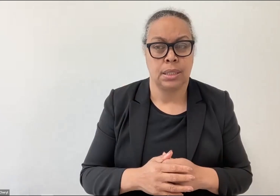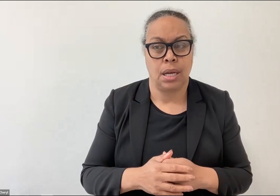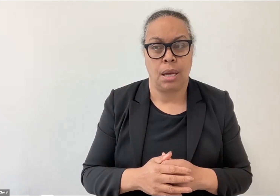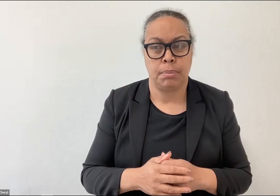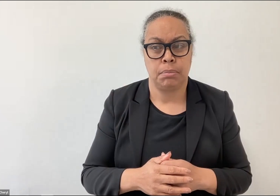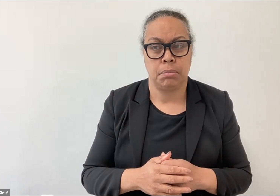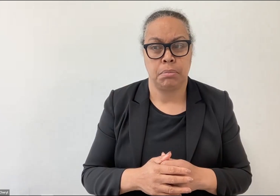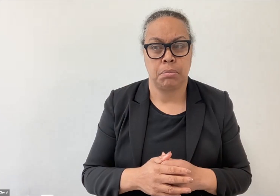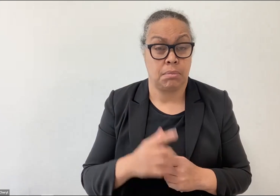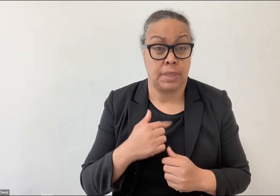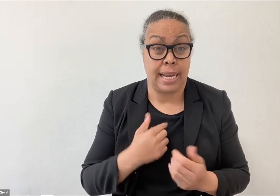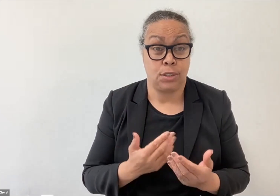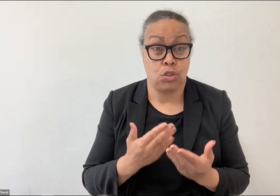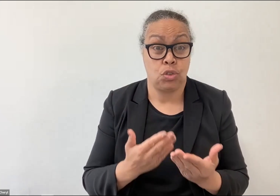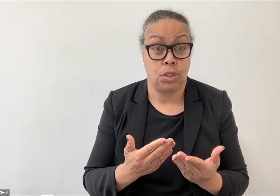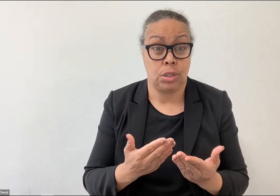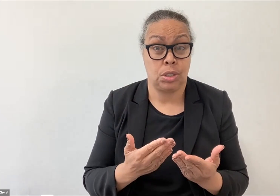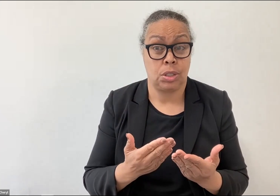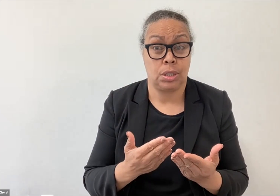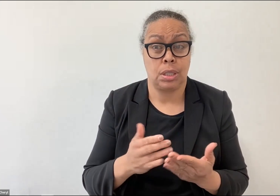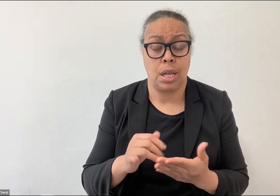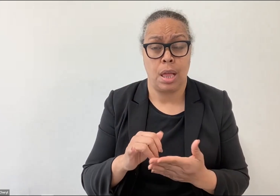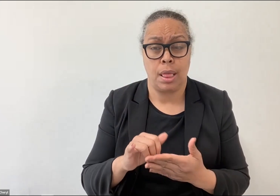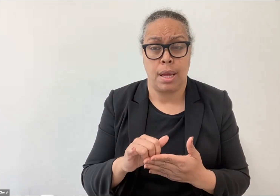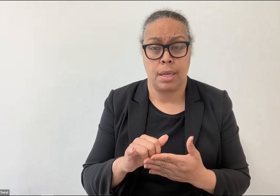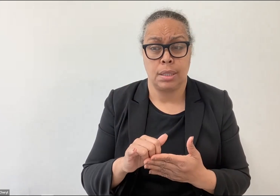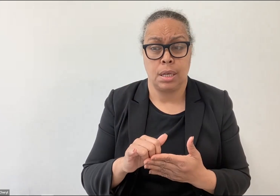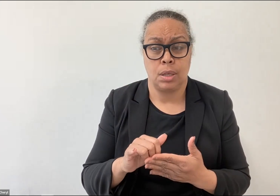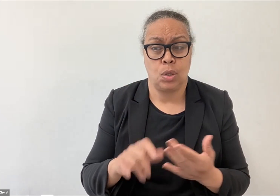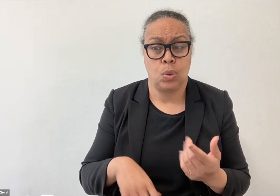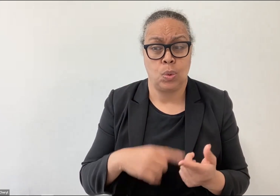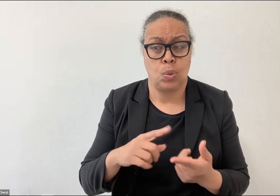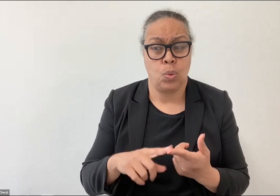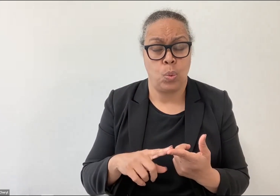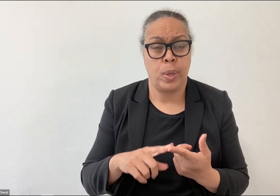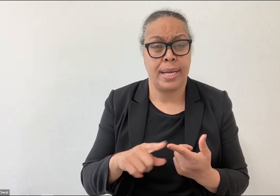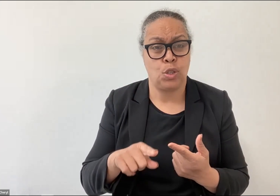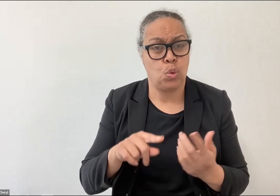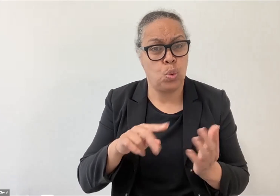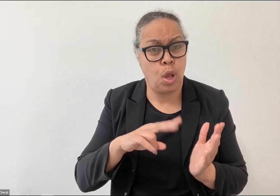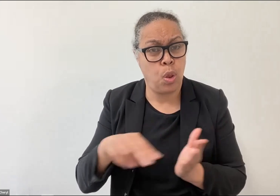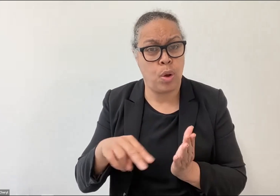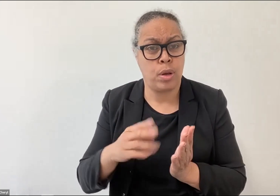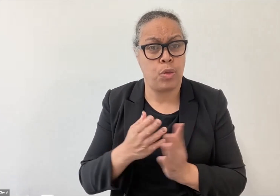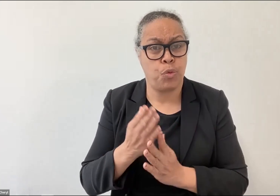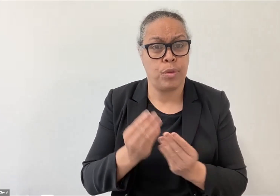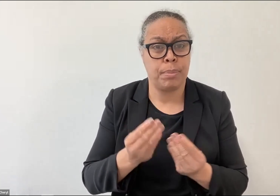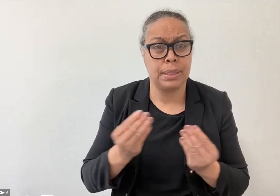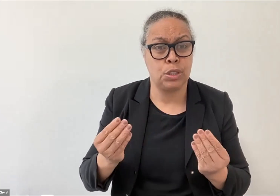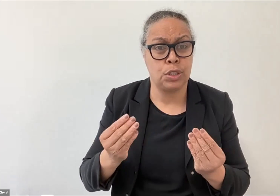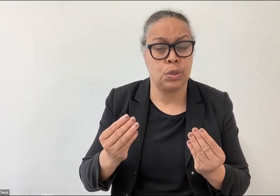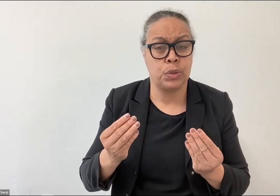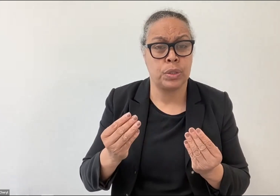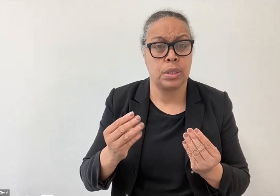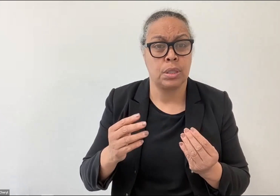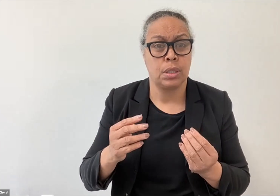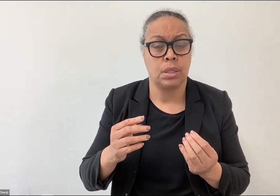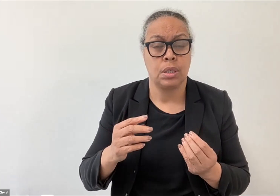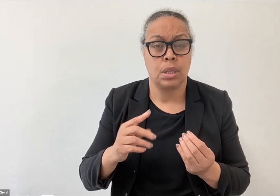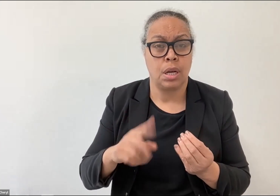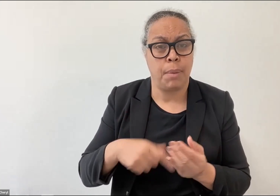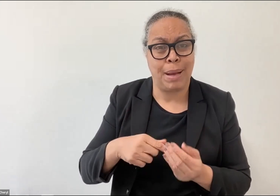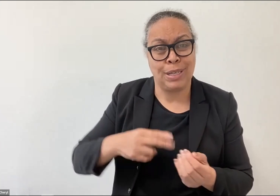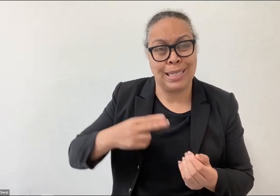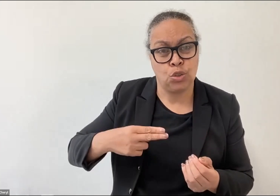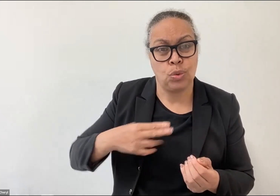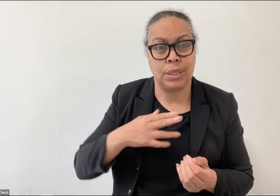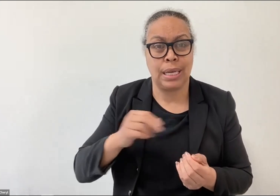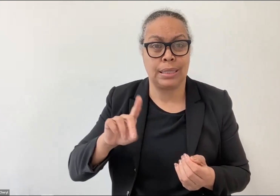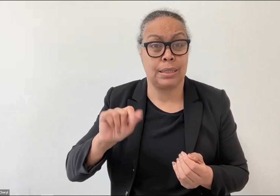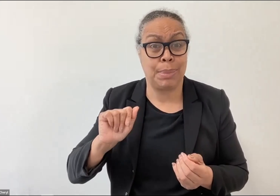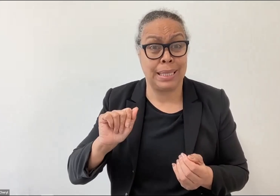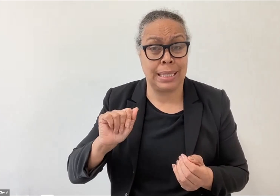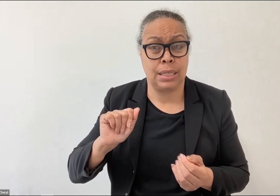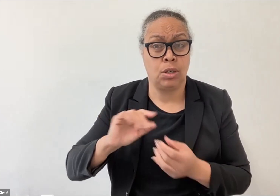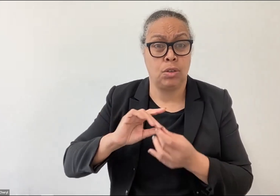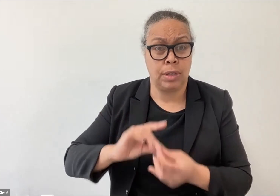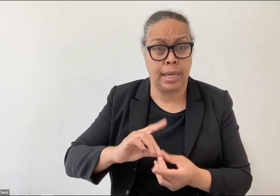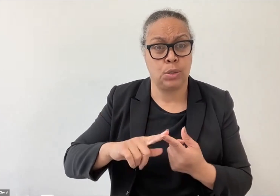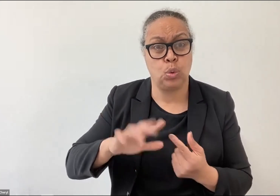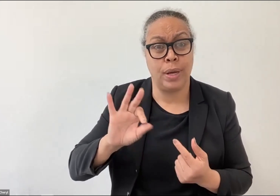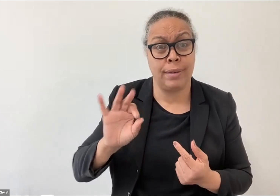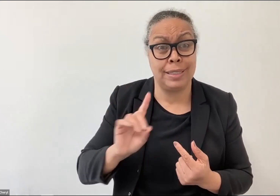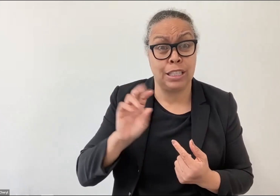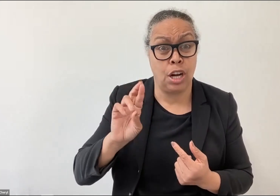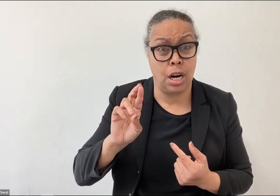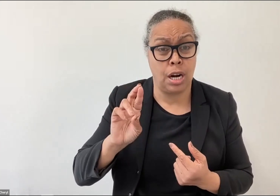I suggest that when you look at the materials around history and disability relating to the Fdr.